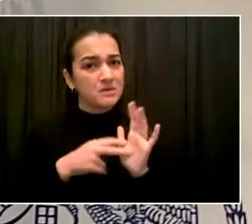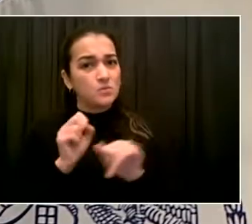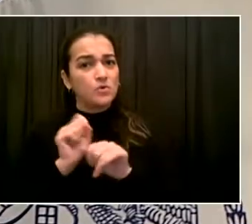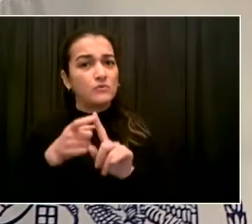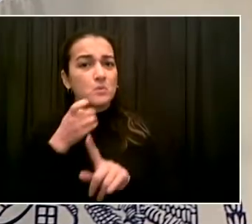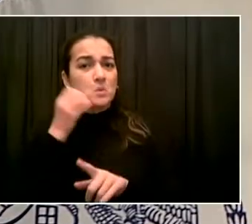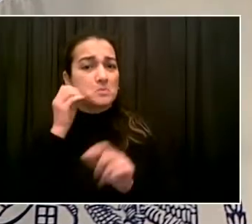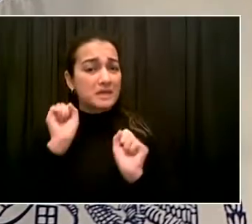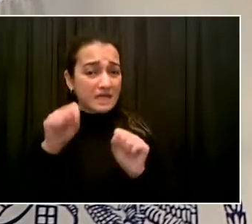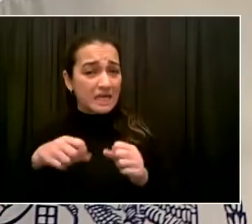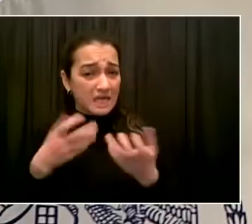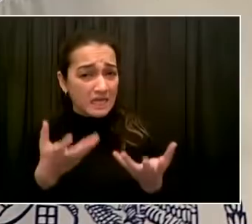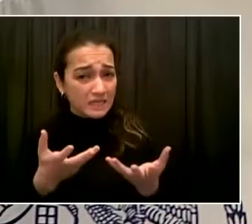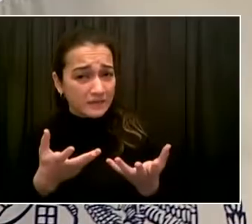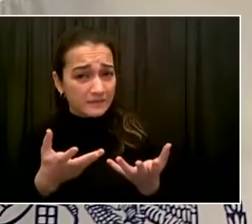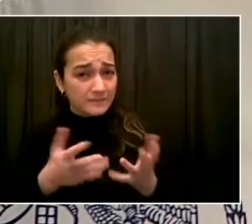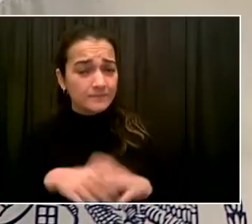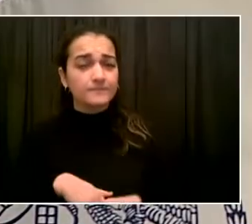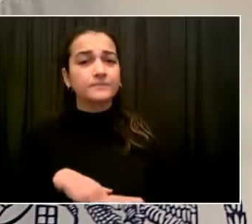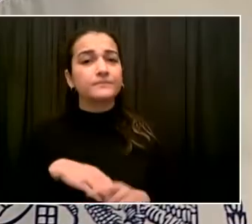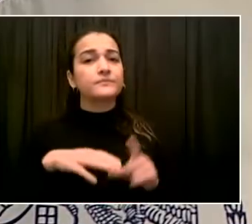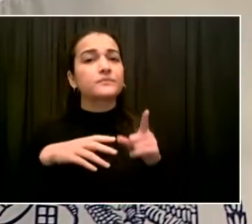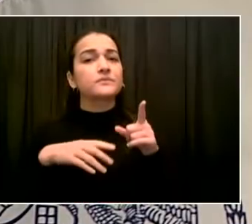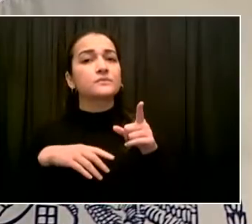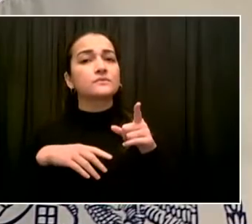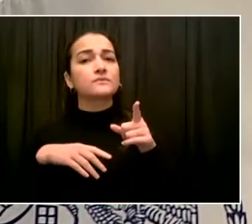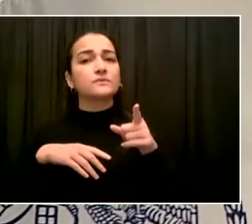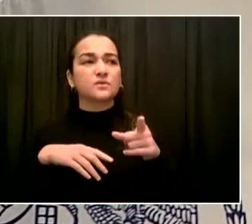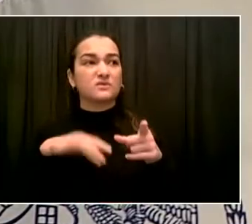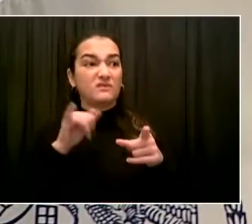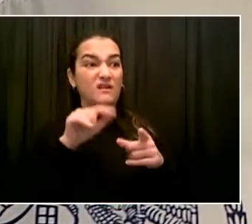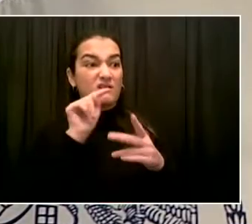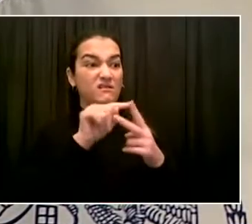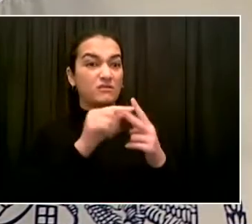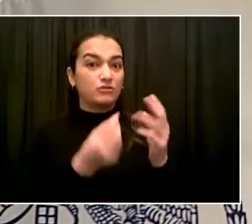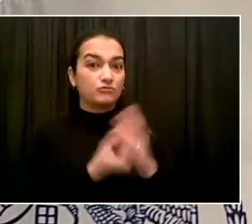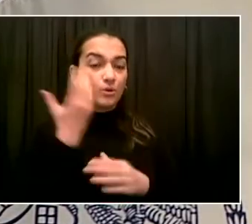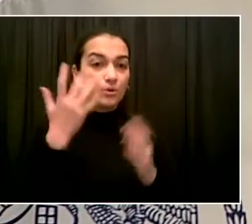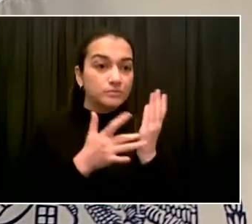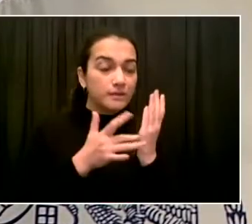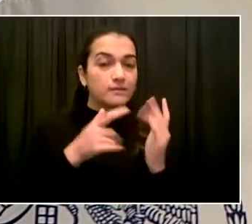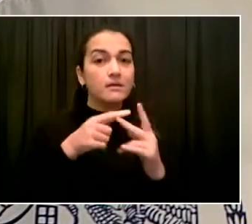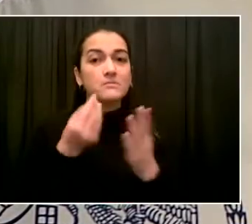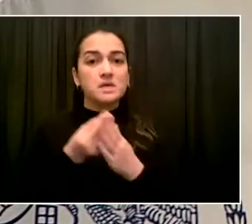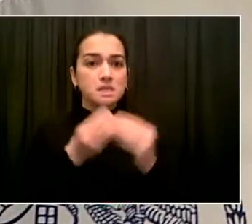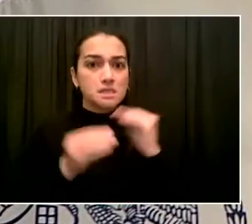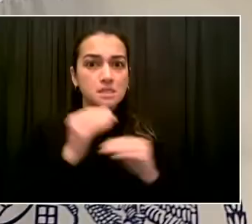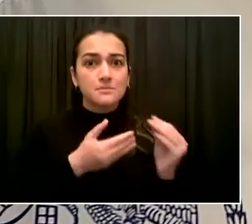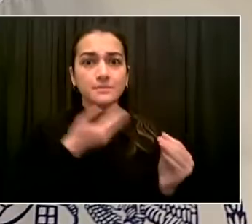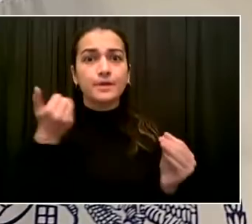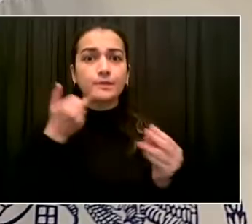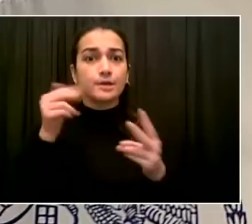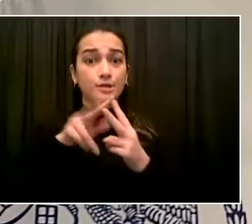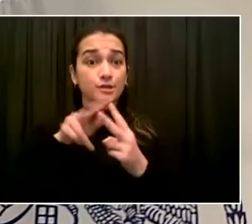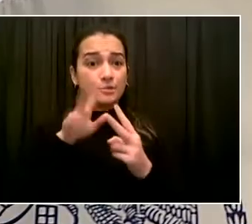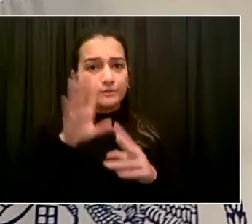BEEN THE FASTEST GROWING ARPTOS F NEW YORK CITY ARE YOU AFRAID THIS IS GOING TO SLOW DOWN THE RETURN TO OFFICEWHS ICH COULD AFFECT OTHER SMALL BUSINESSES IN